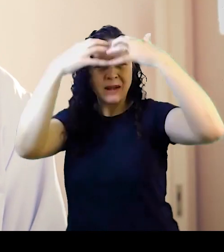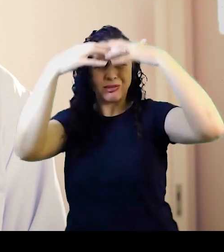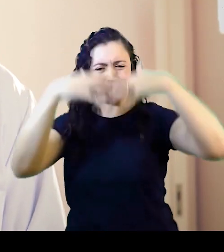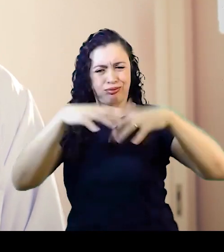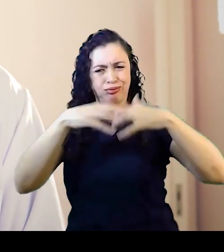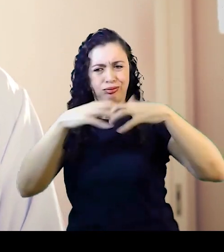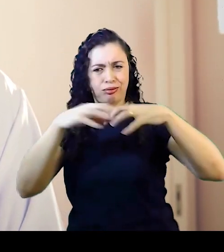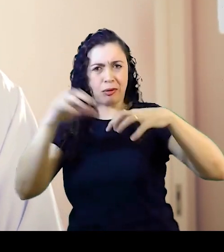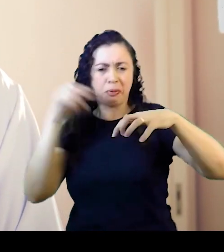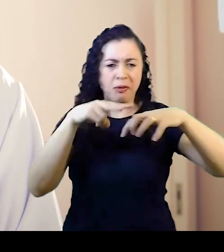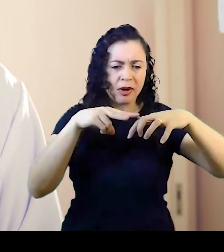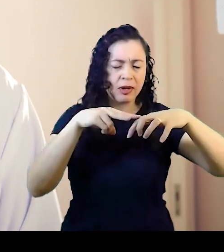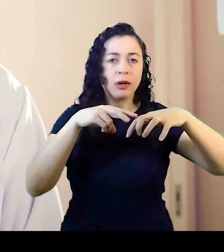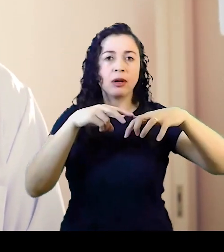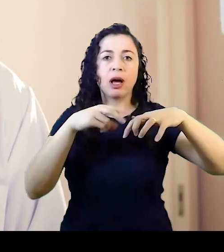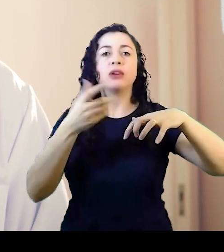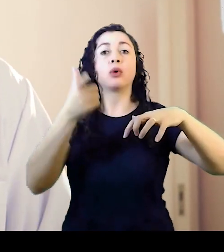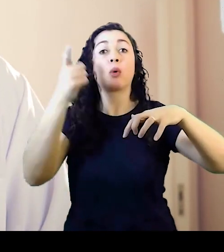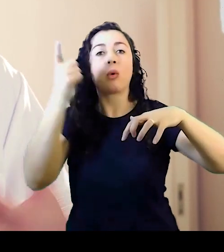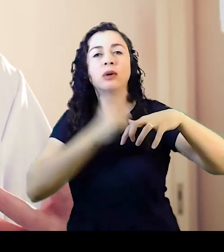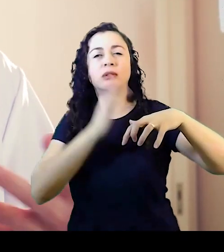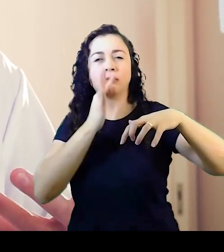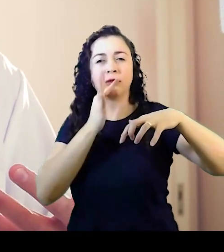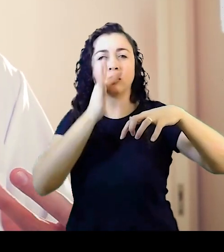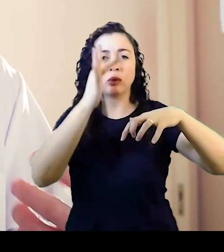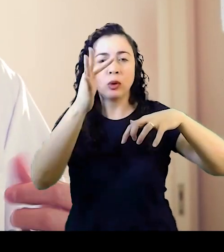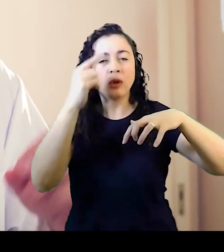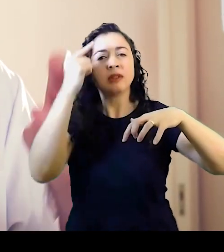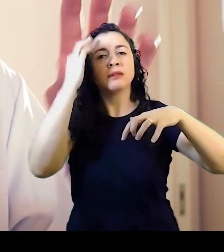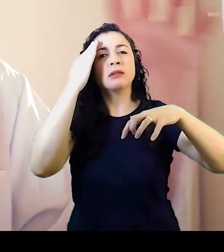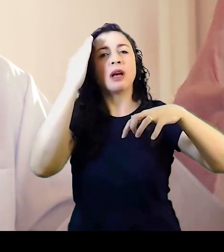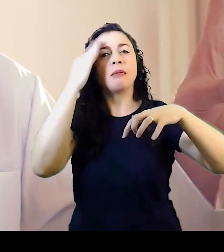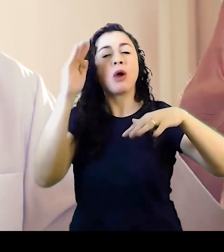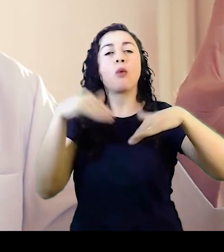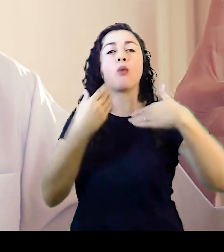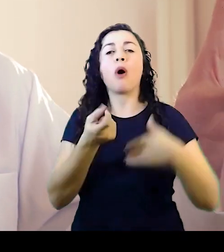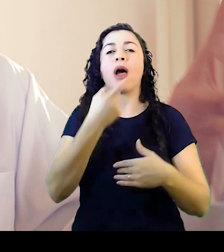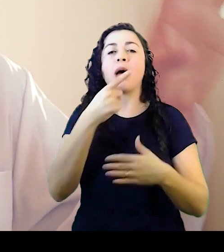eventually even think of drugs that are specific to